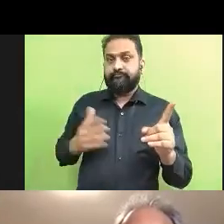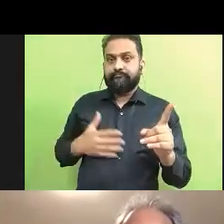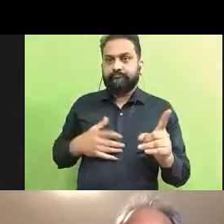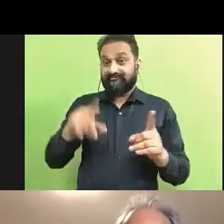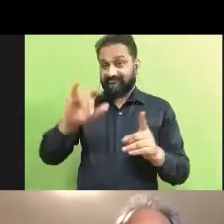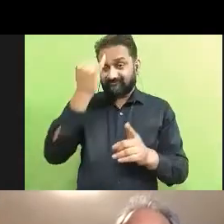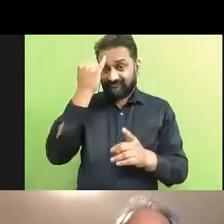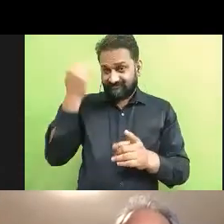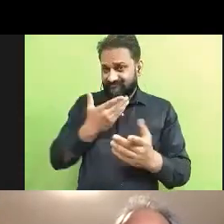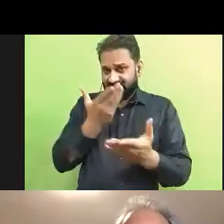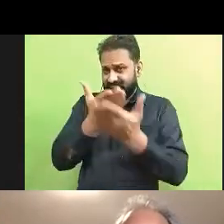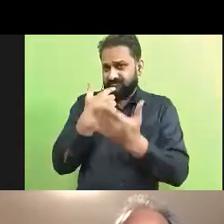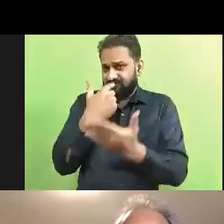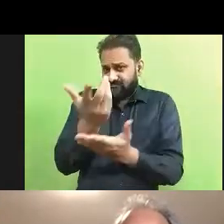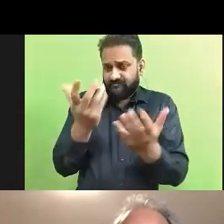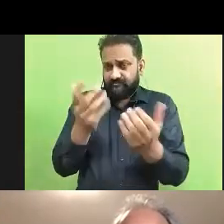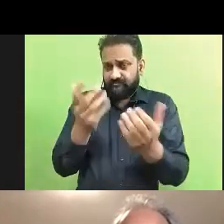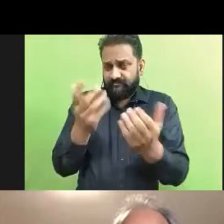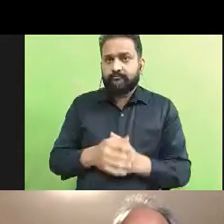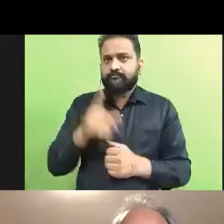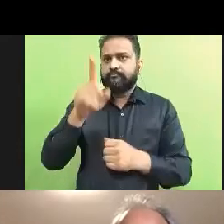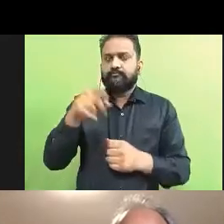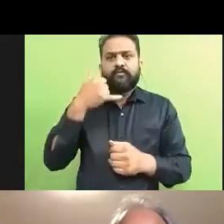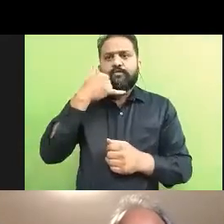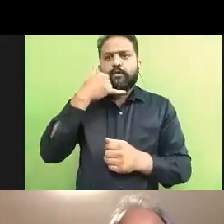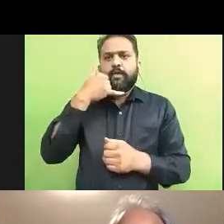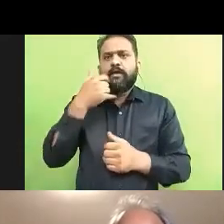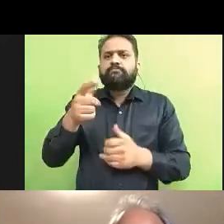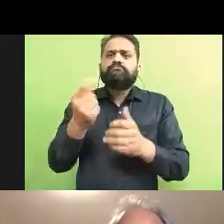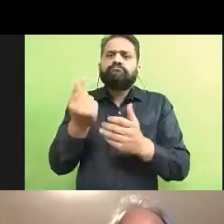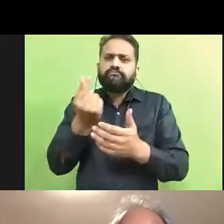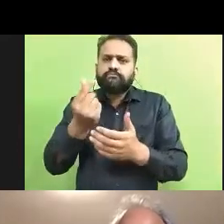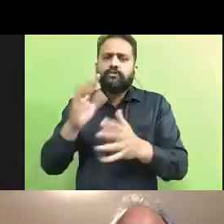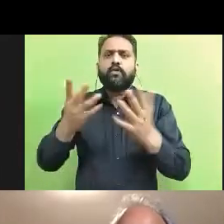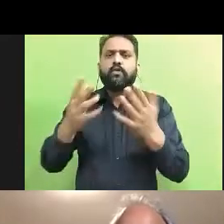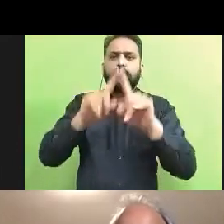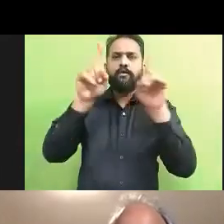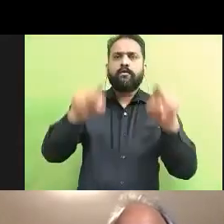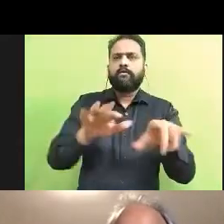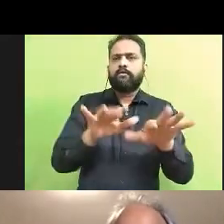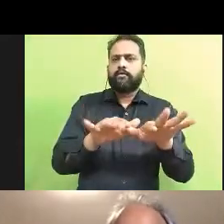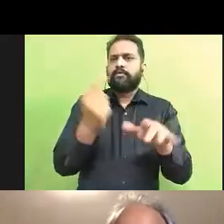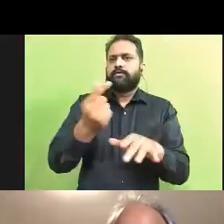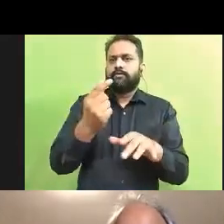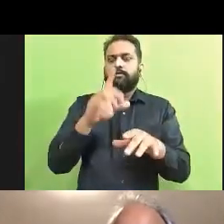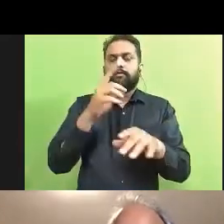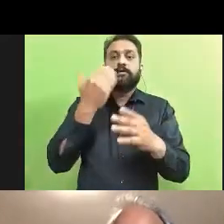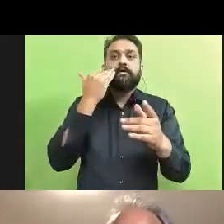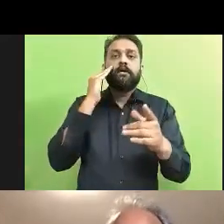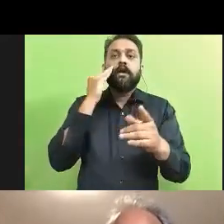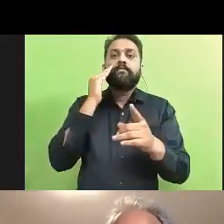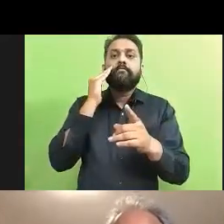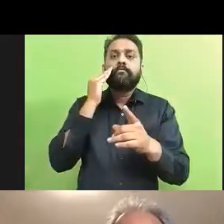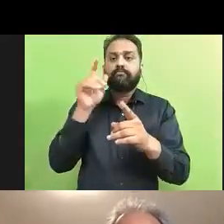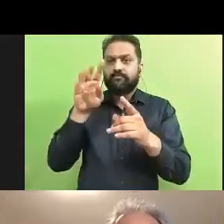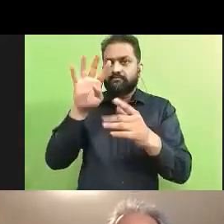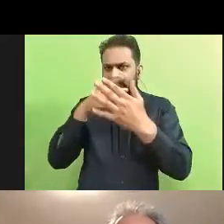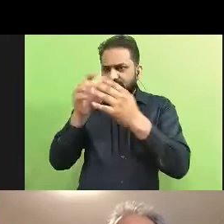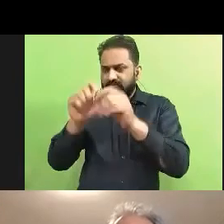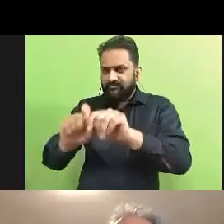that you should use your mobile phone or computer open the calendar of that year so say for example